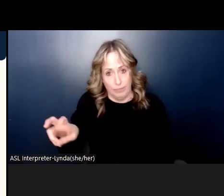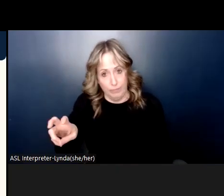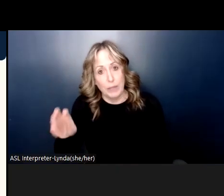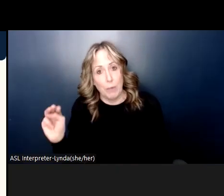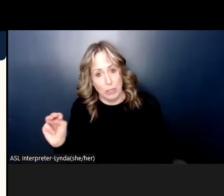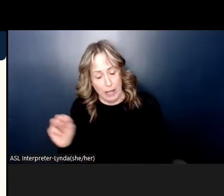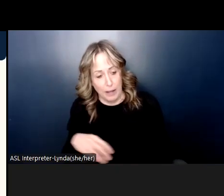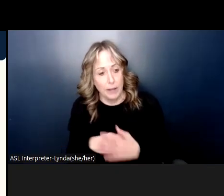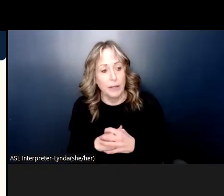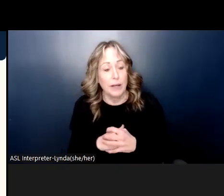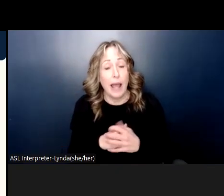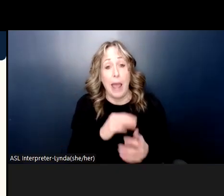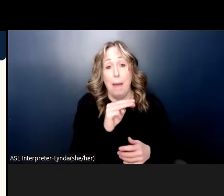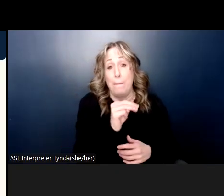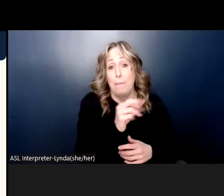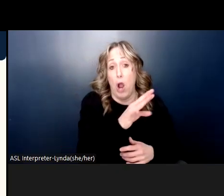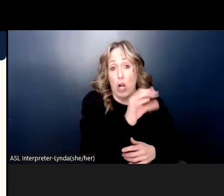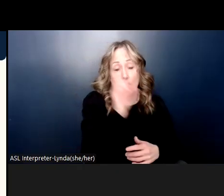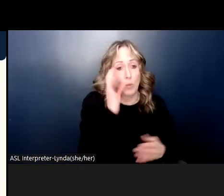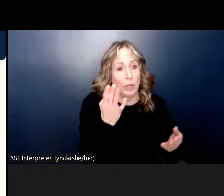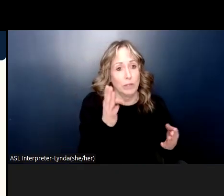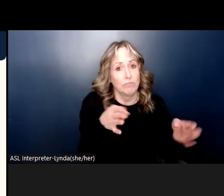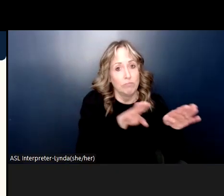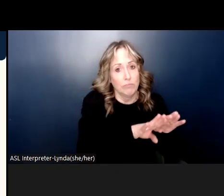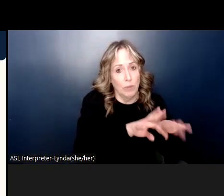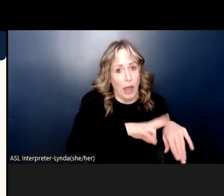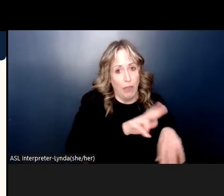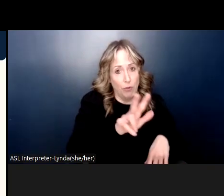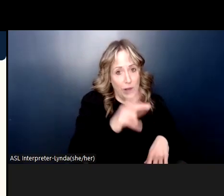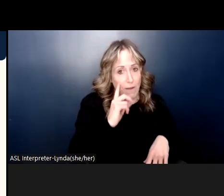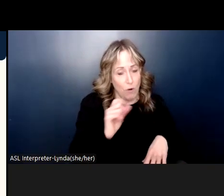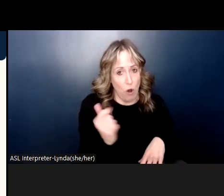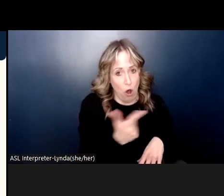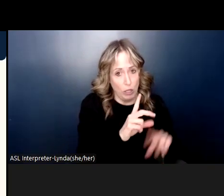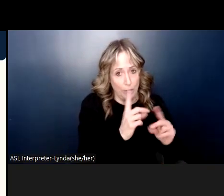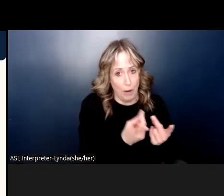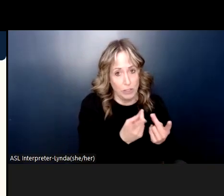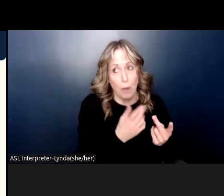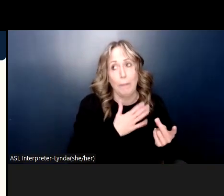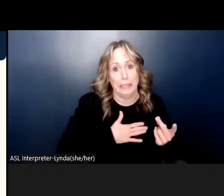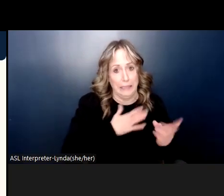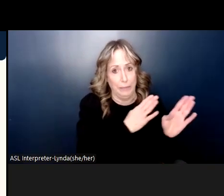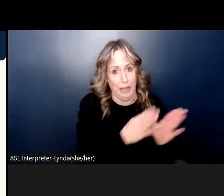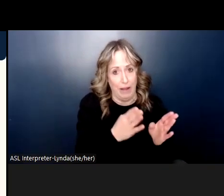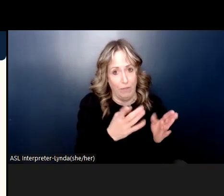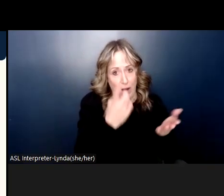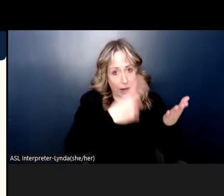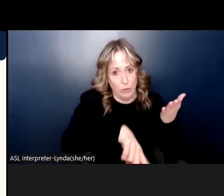And Mars does close at 3:00 for all departments. So please plan that Thursday accordingly so that all your work is done.